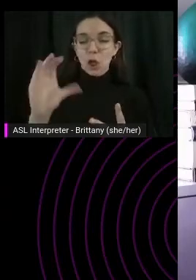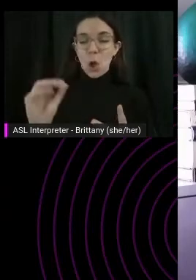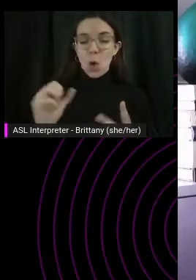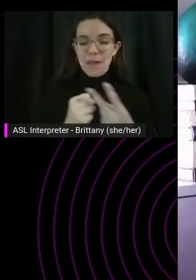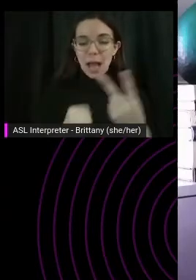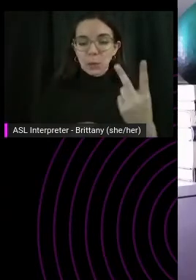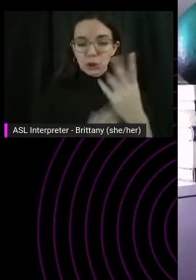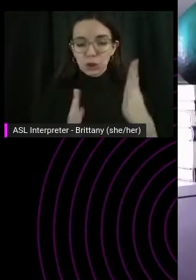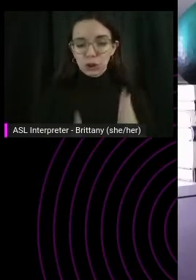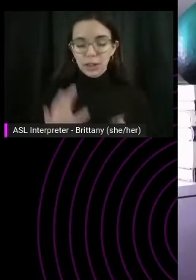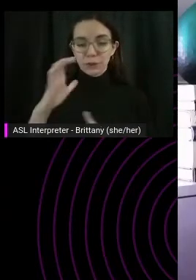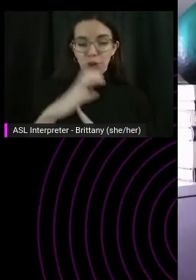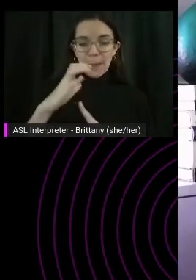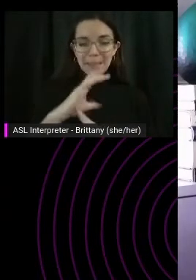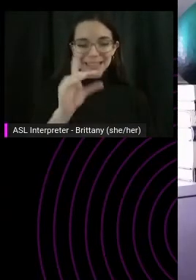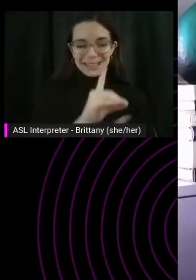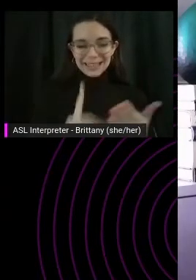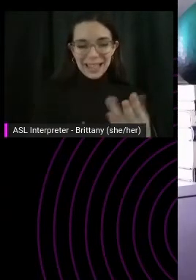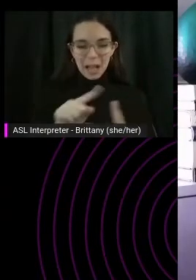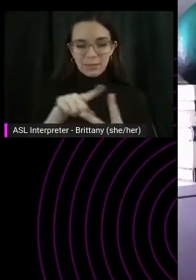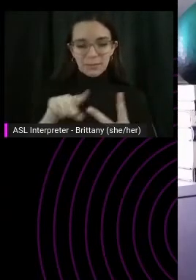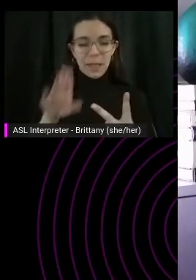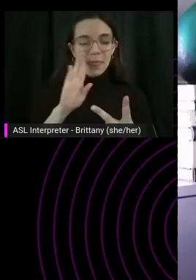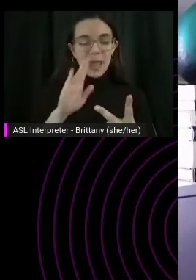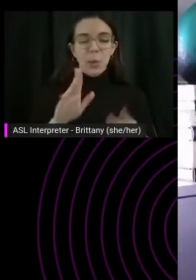will share the details from a two-year collaborative process